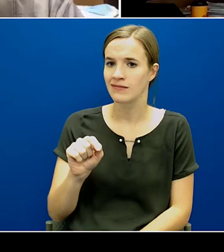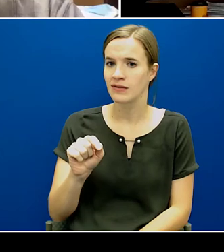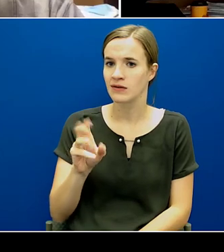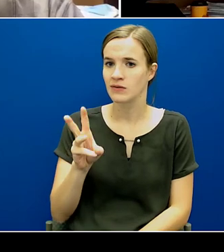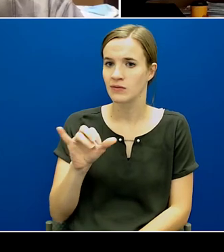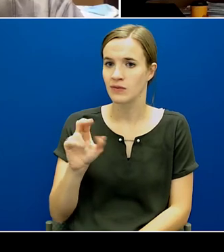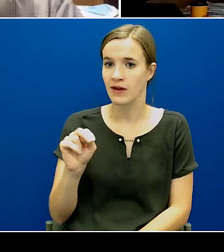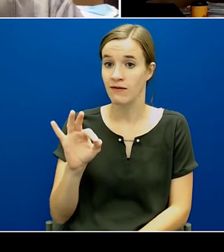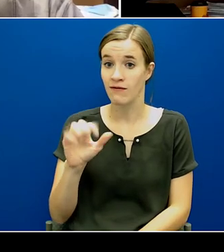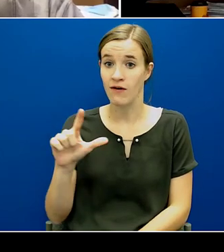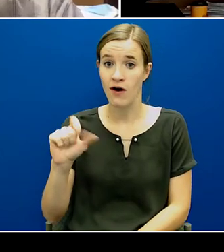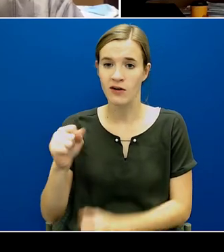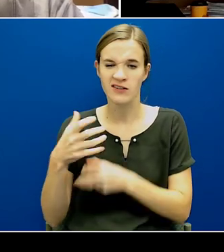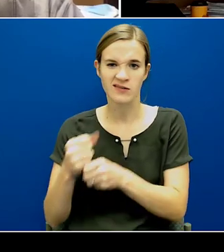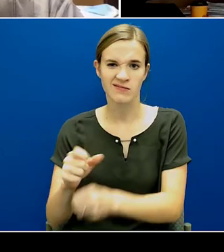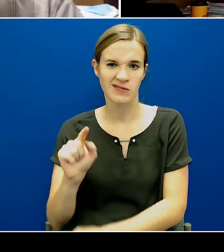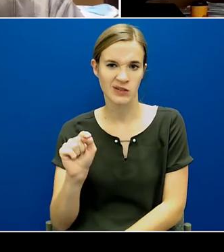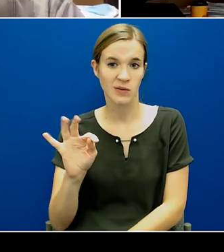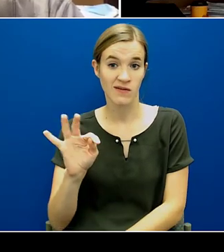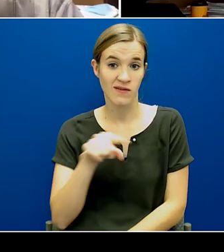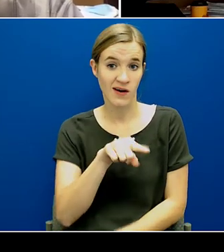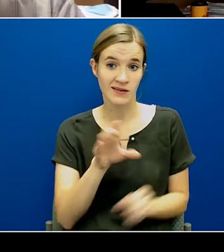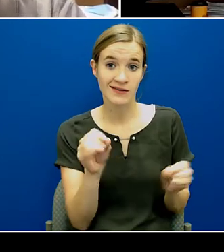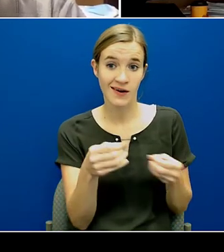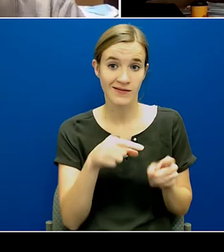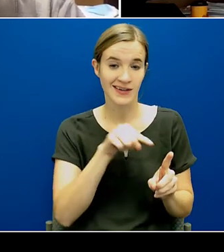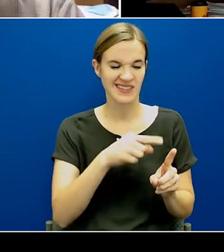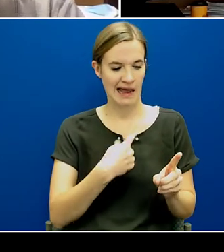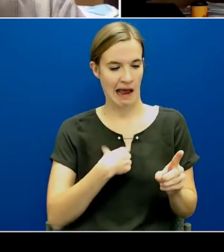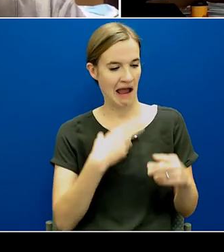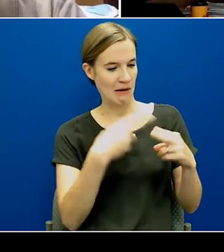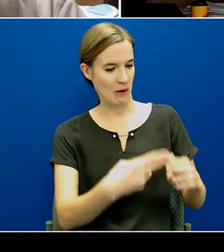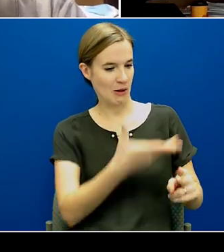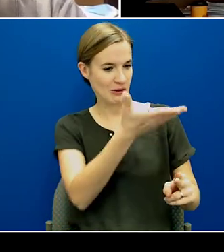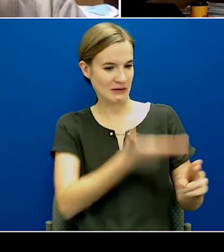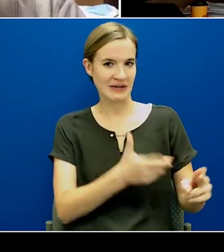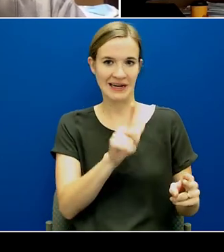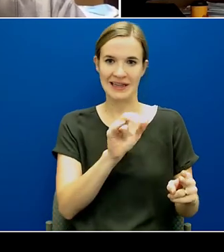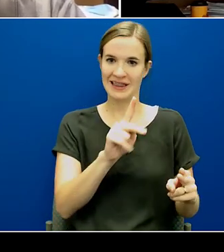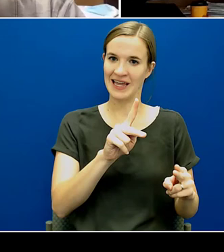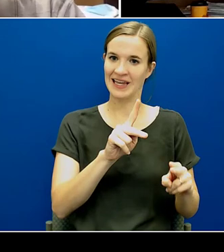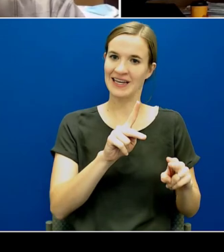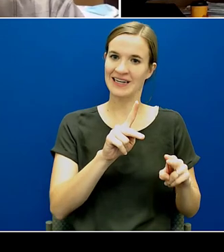sometimes she probably feels like she's done at all, because we've kind of been doing this for a little while, but we're going to be